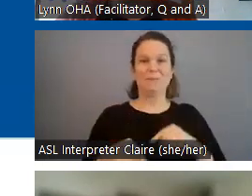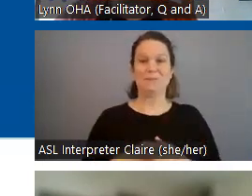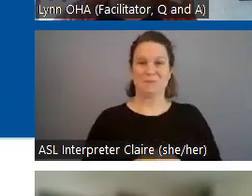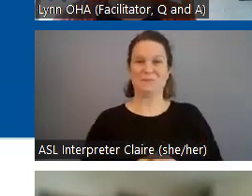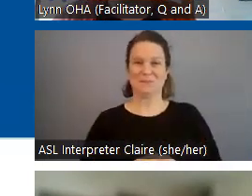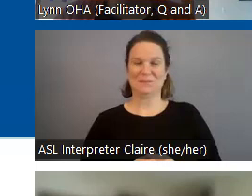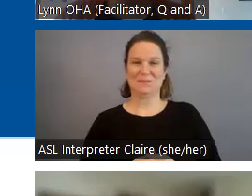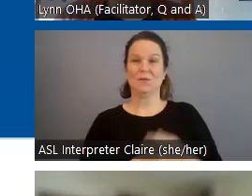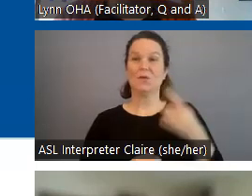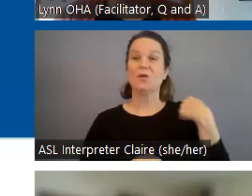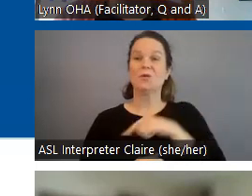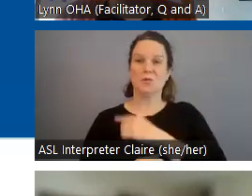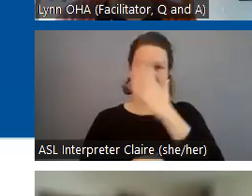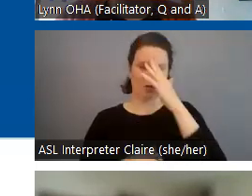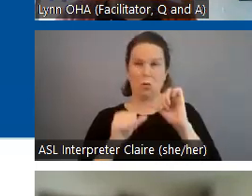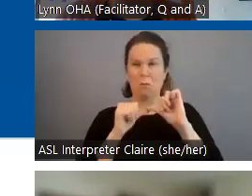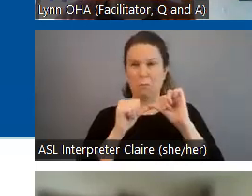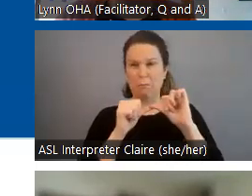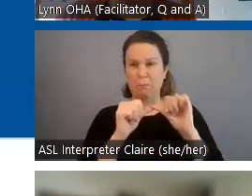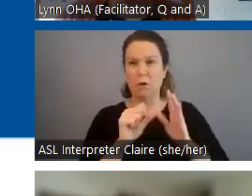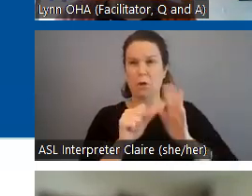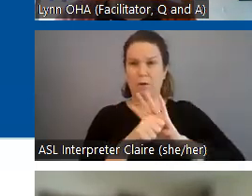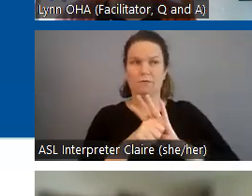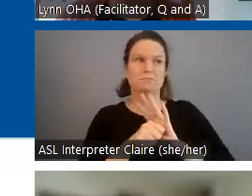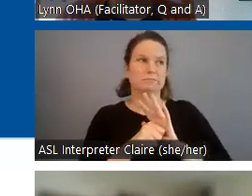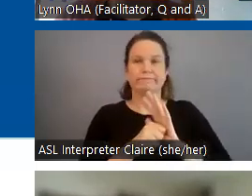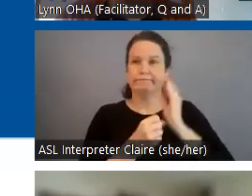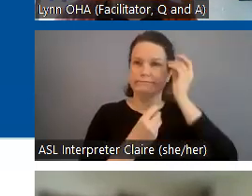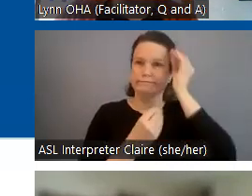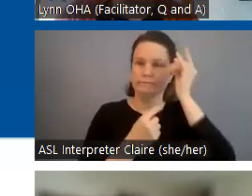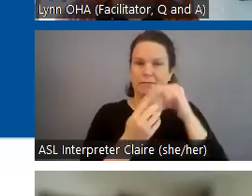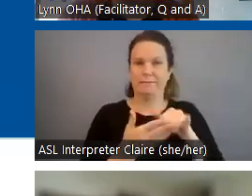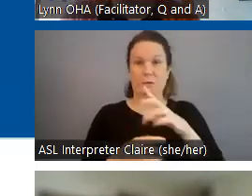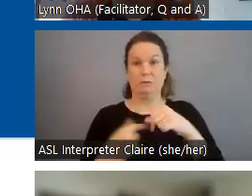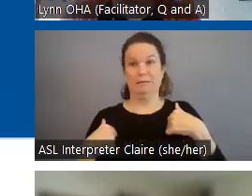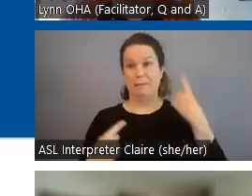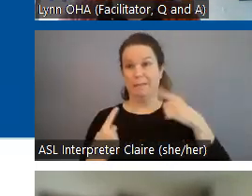We know that Long COVID is on many people's minds, including my own. Perhaps